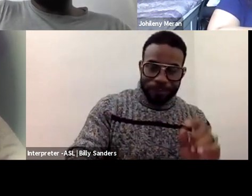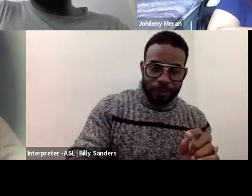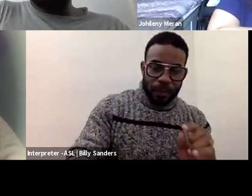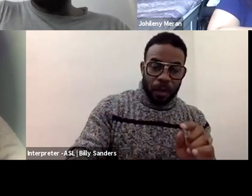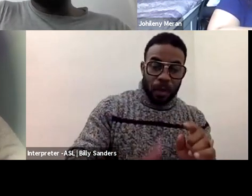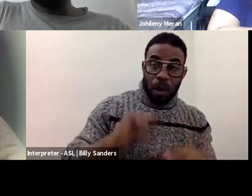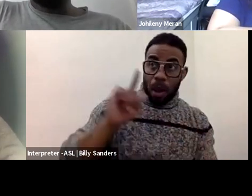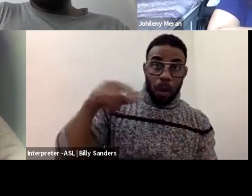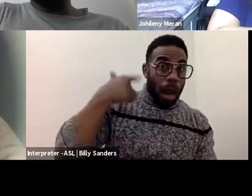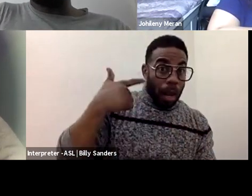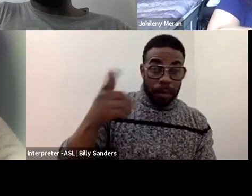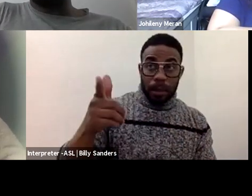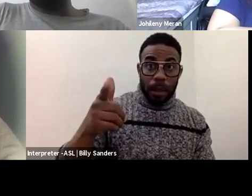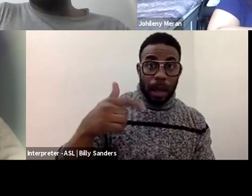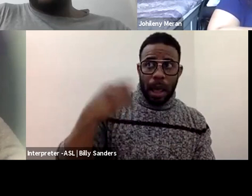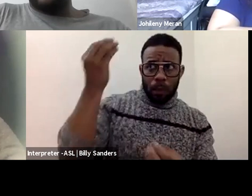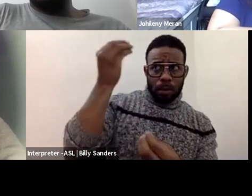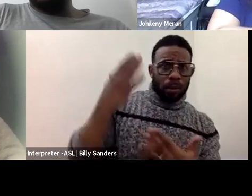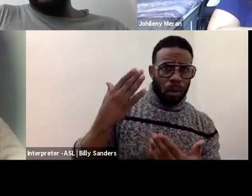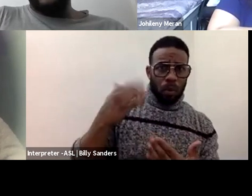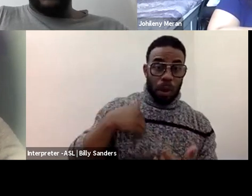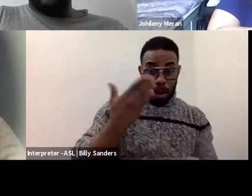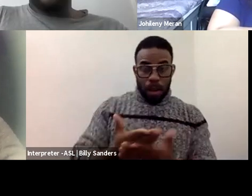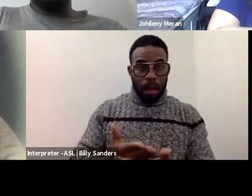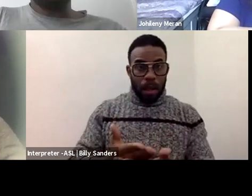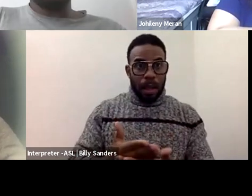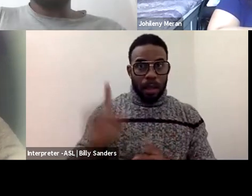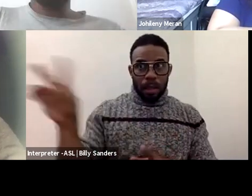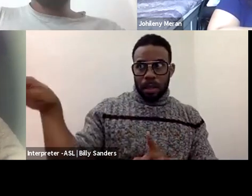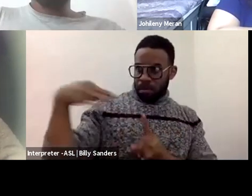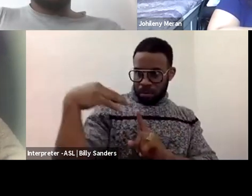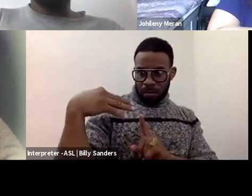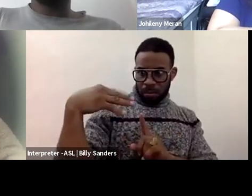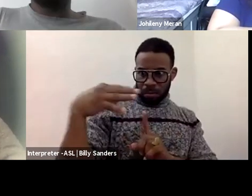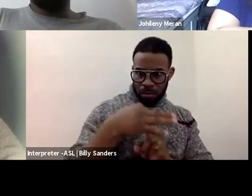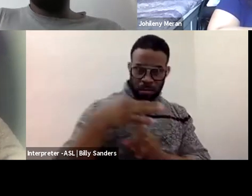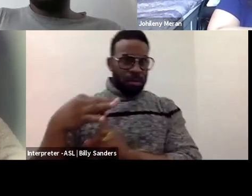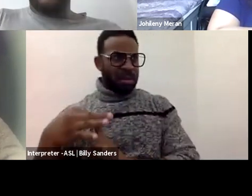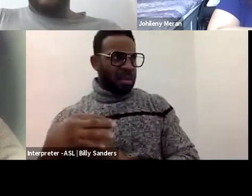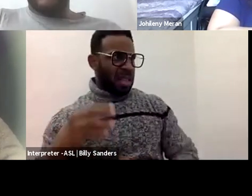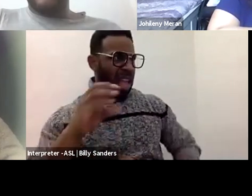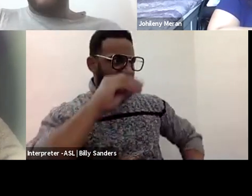I went to London, I was told upon my arrival, I got singled out and they said African students